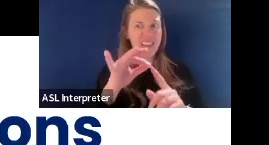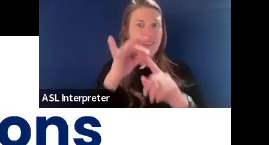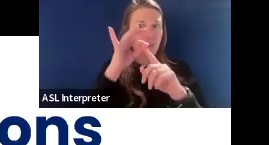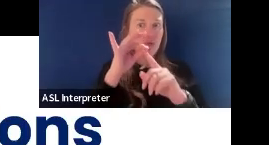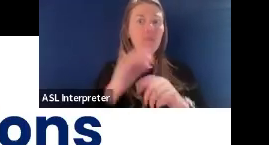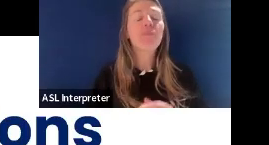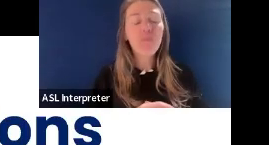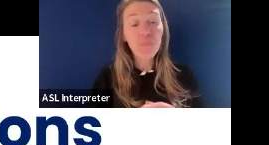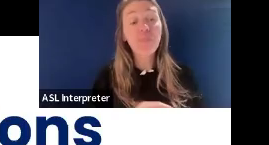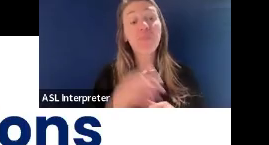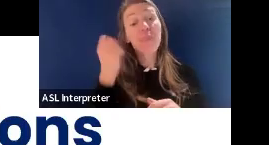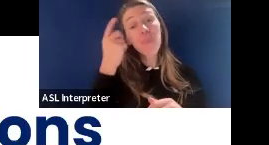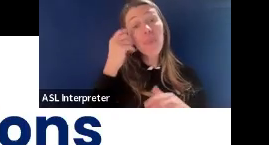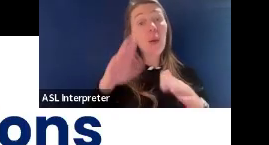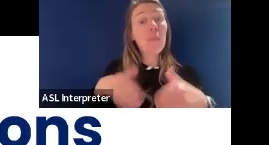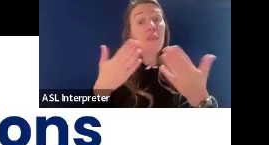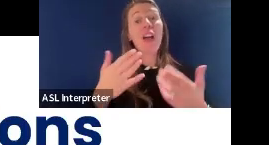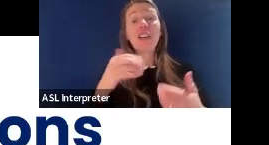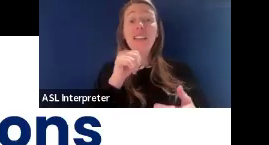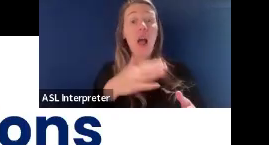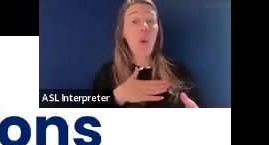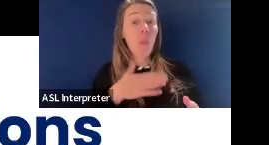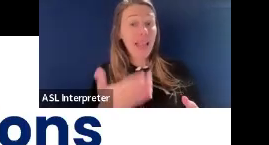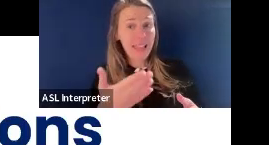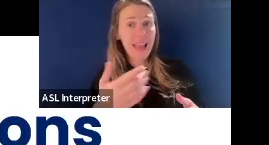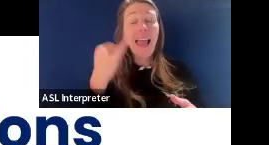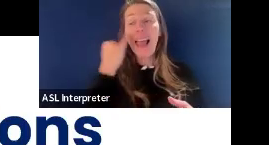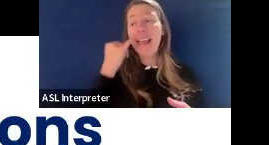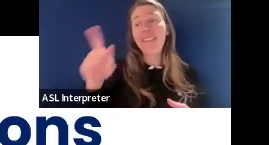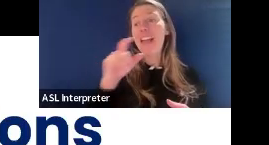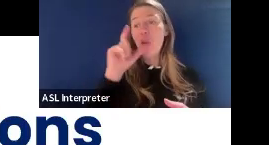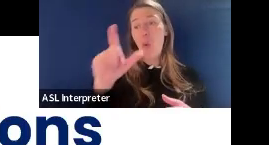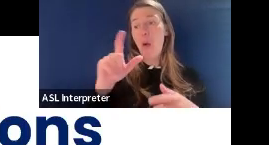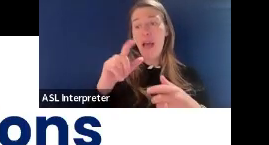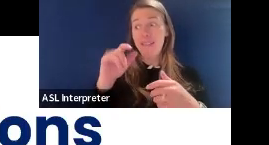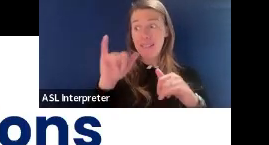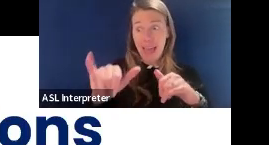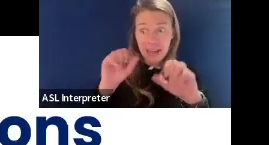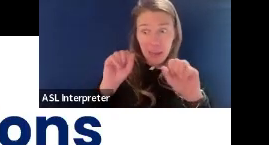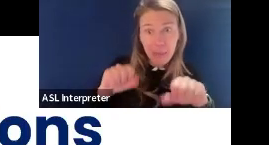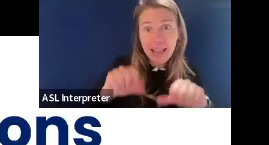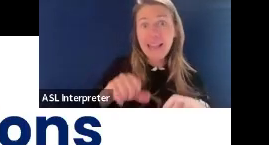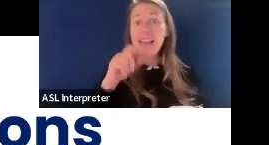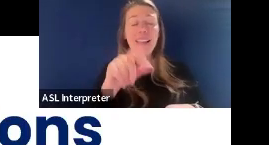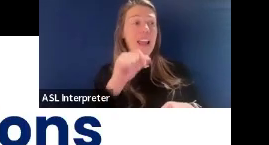Now, the providers may be considered not willing if they don't have capacity, if they don't provide the service or